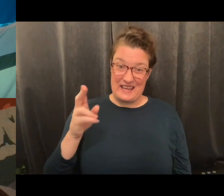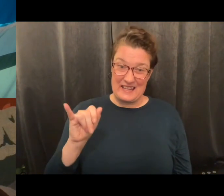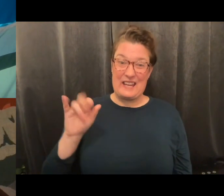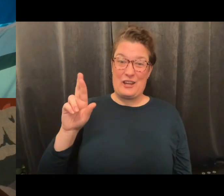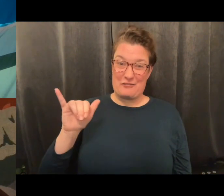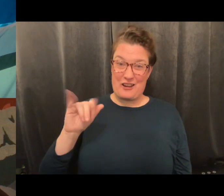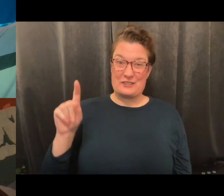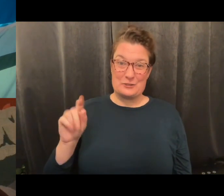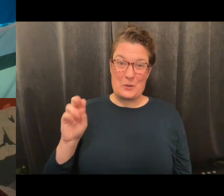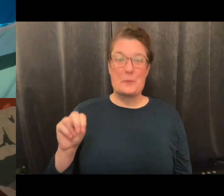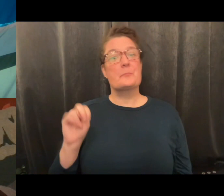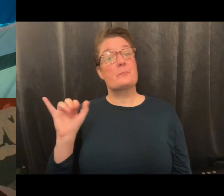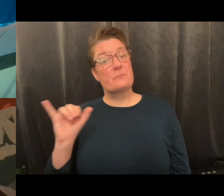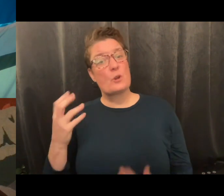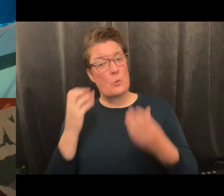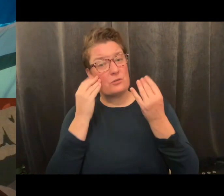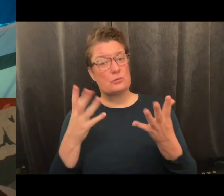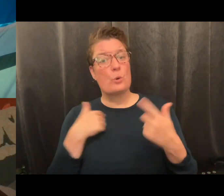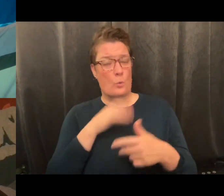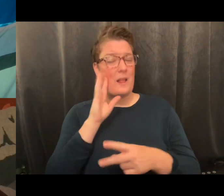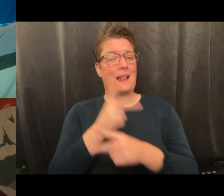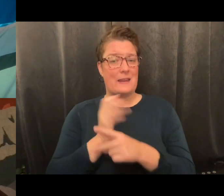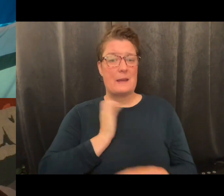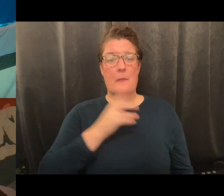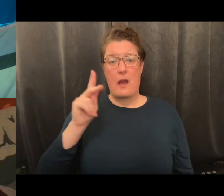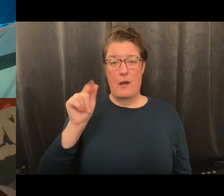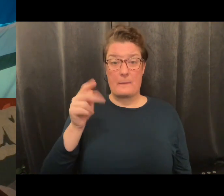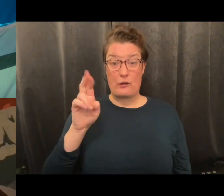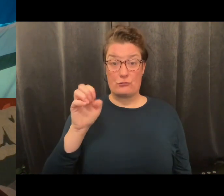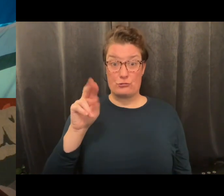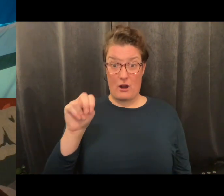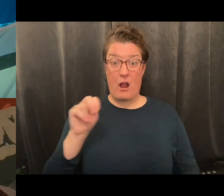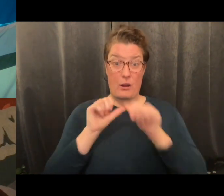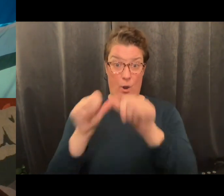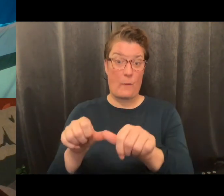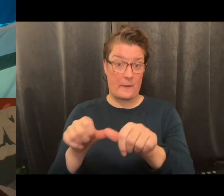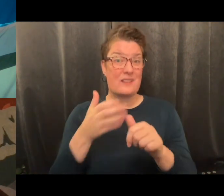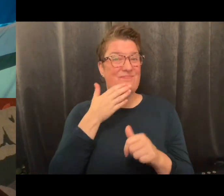Um, thank you so much to everybody who has supported us through the Patreon. It's really helpful.